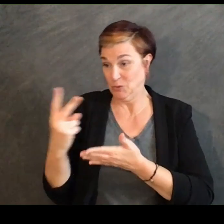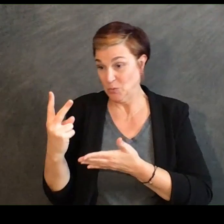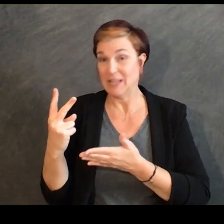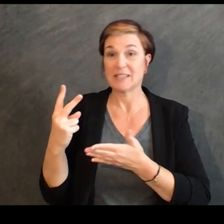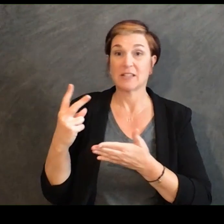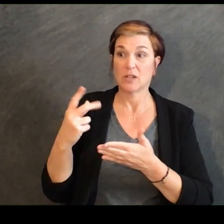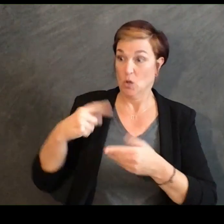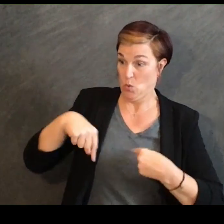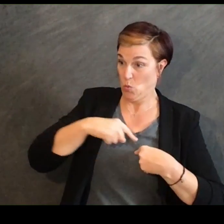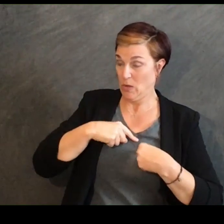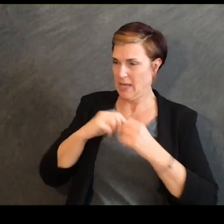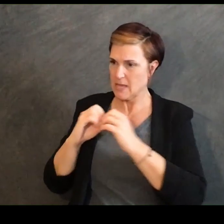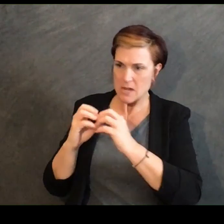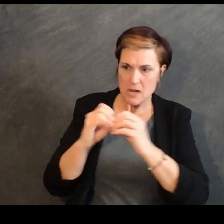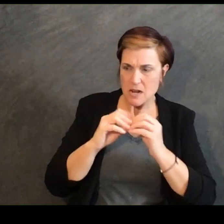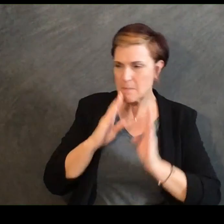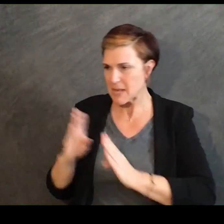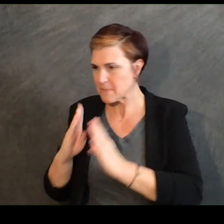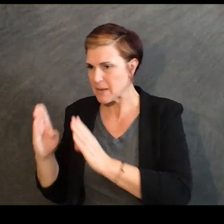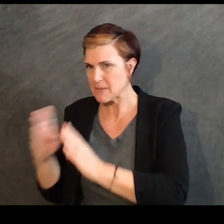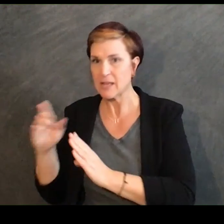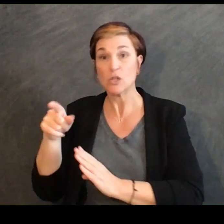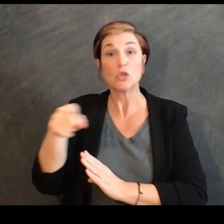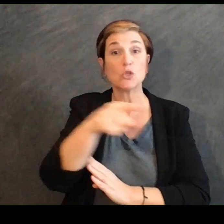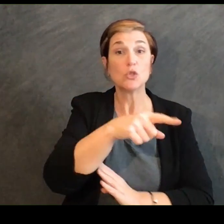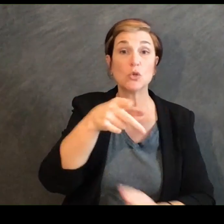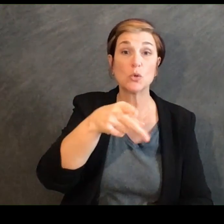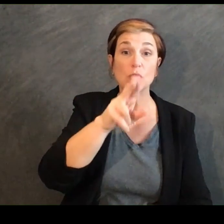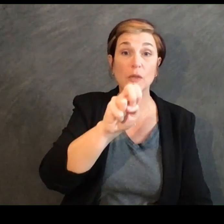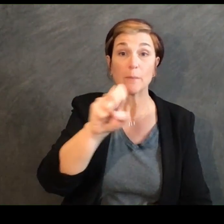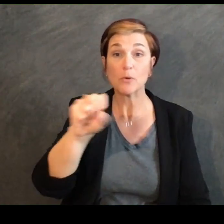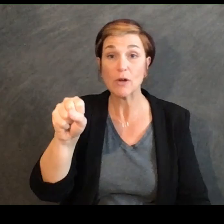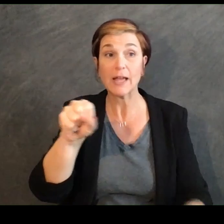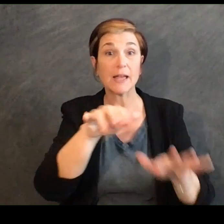the press and the American people but this intense effort has not only